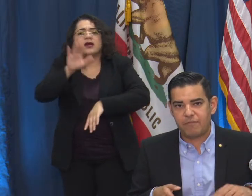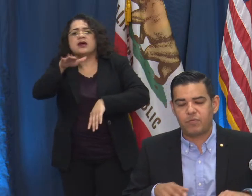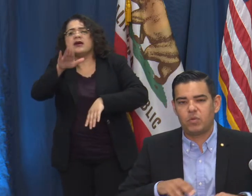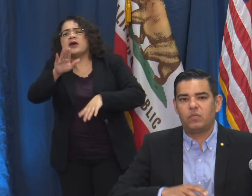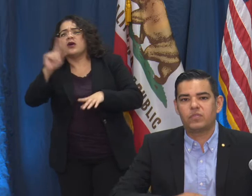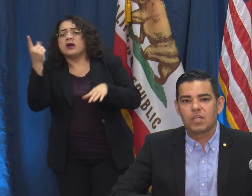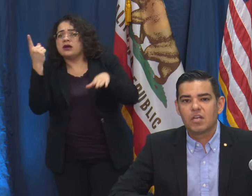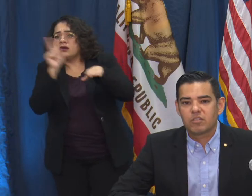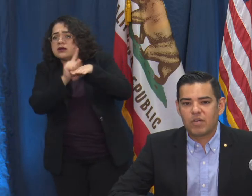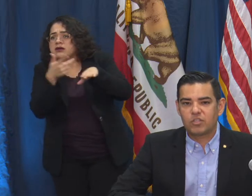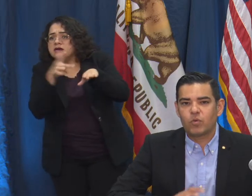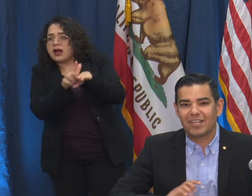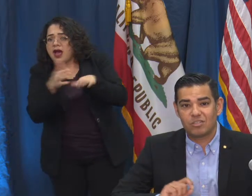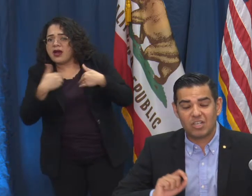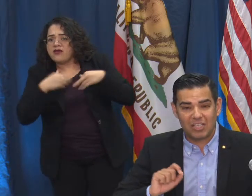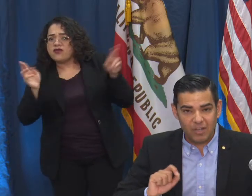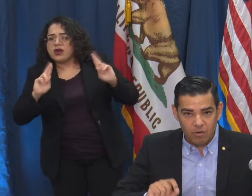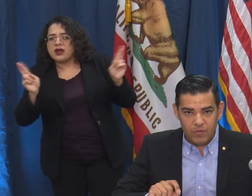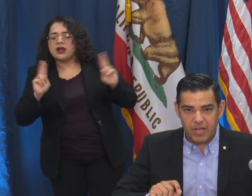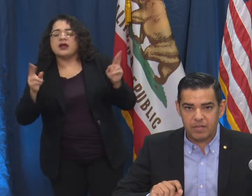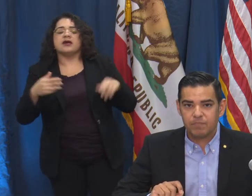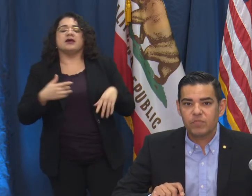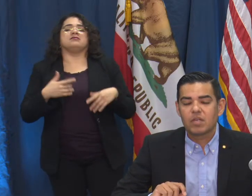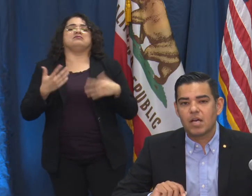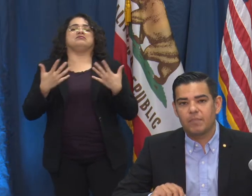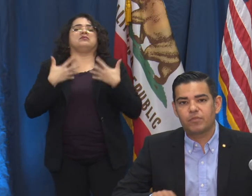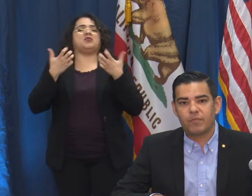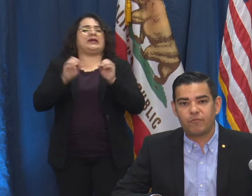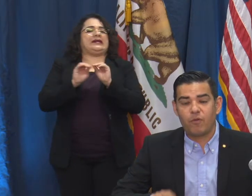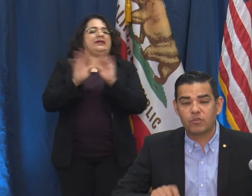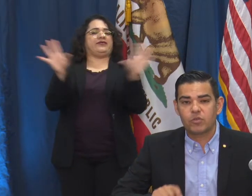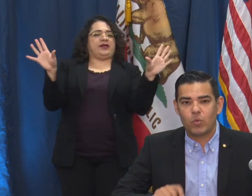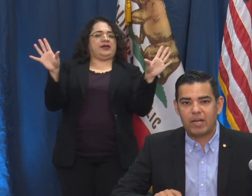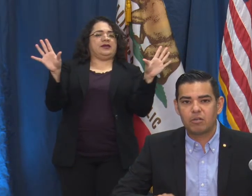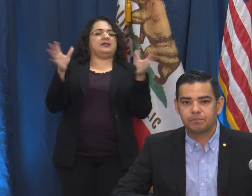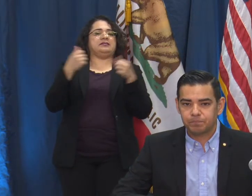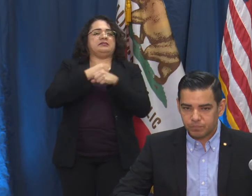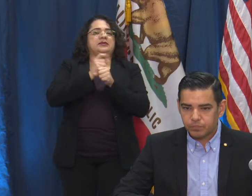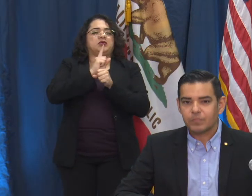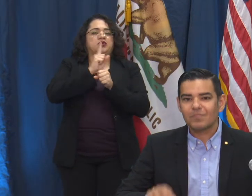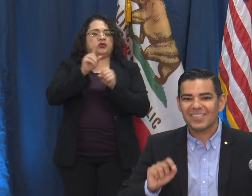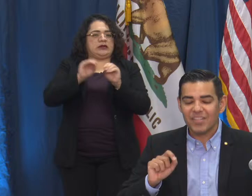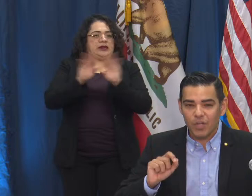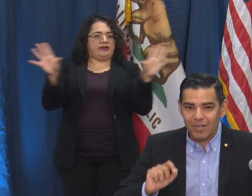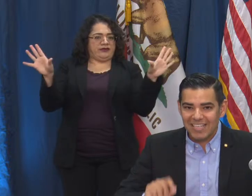through's so I just want to just clarify so that folks are aware. There is